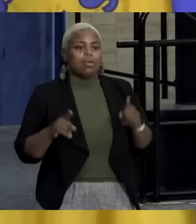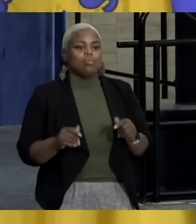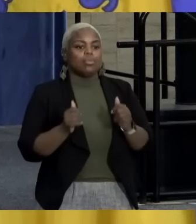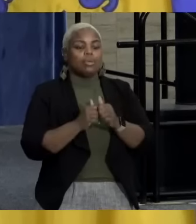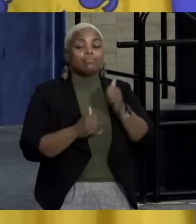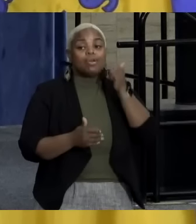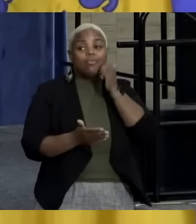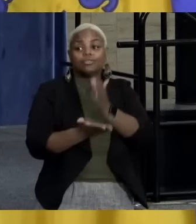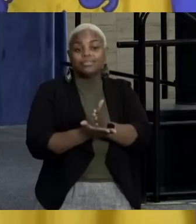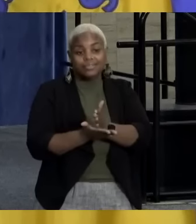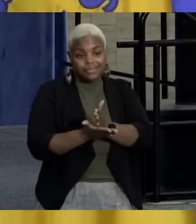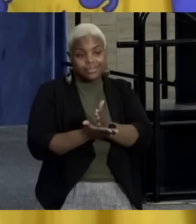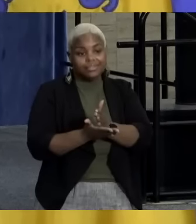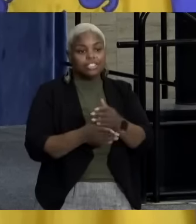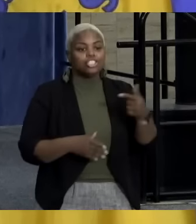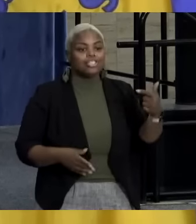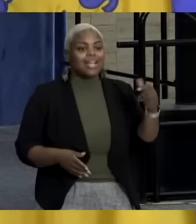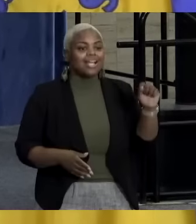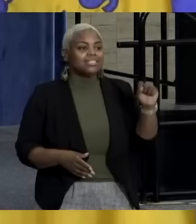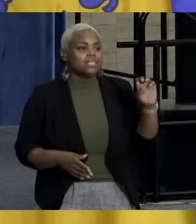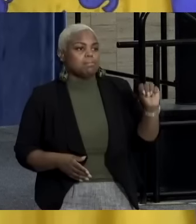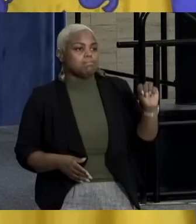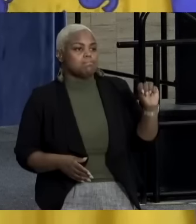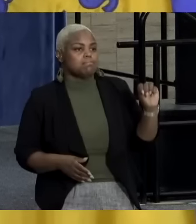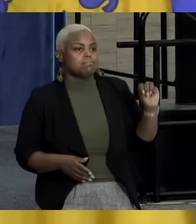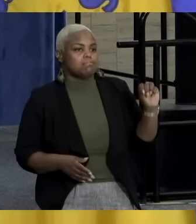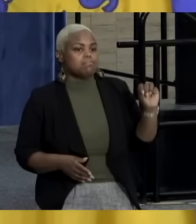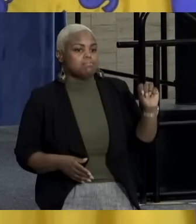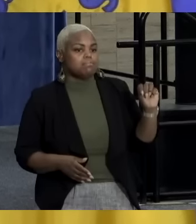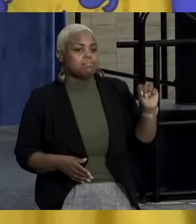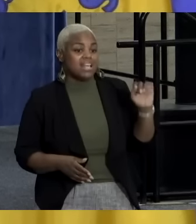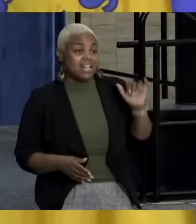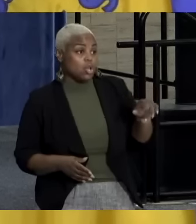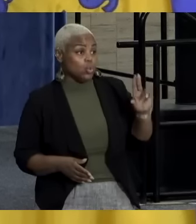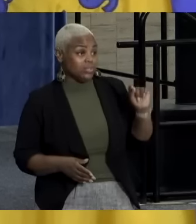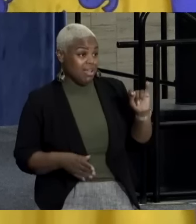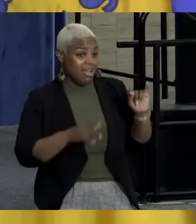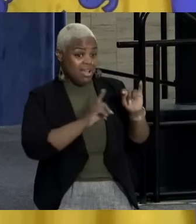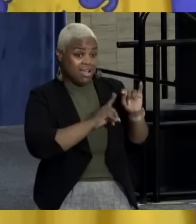Urinary tract infections are not just uncomfortable, they also cost our healthcare